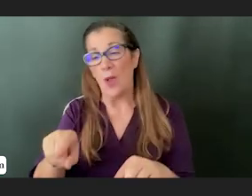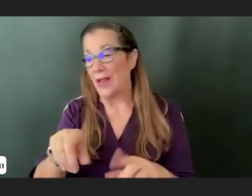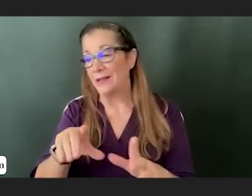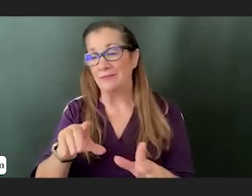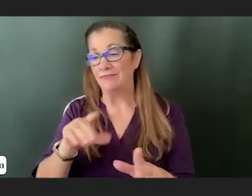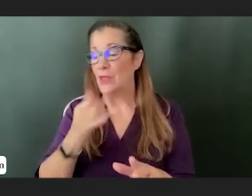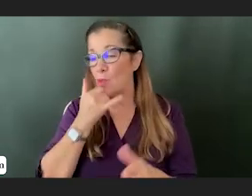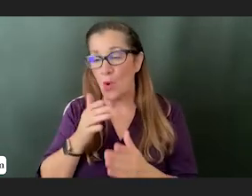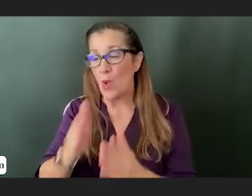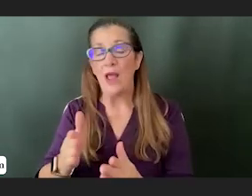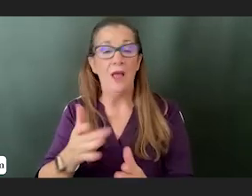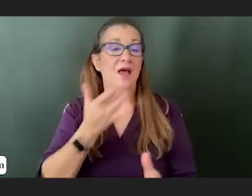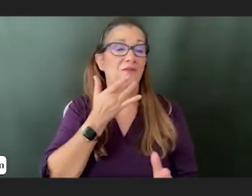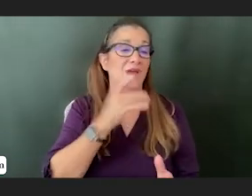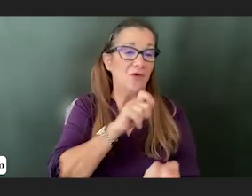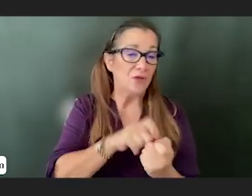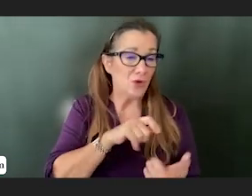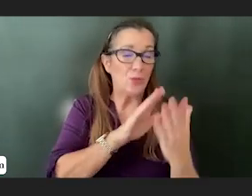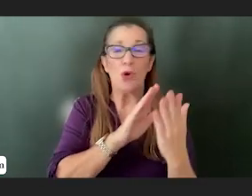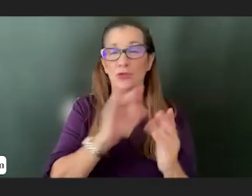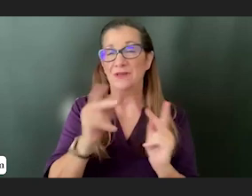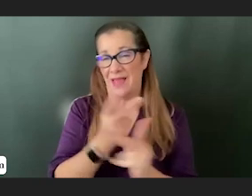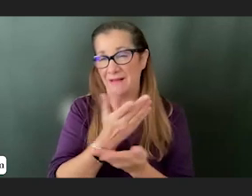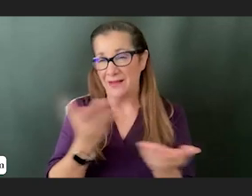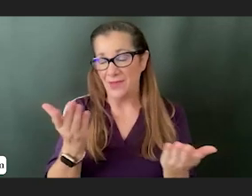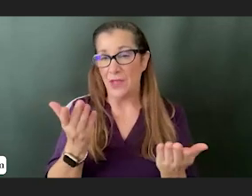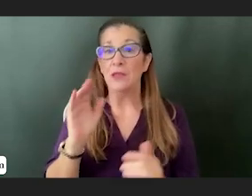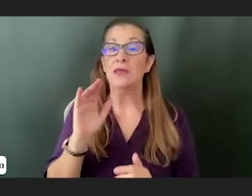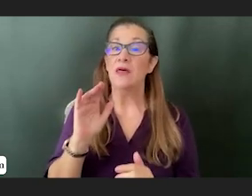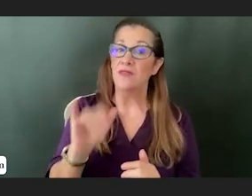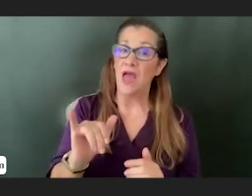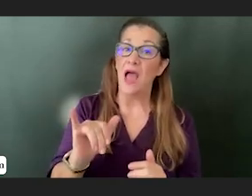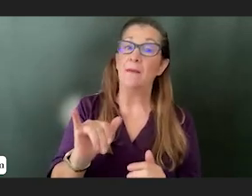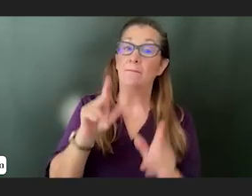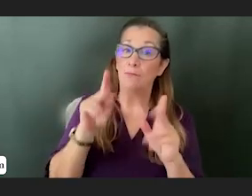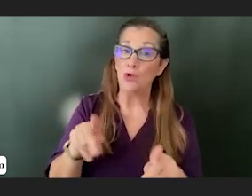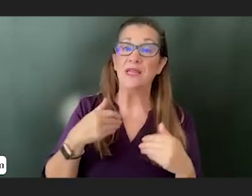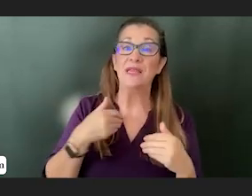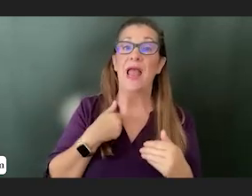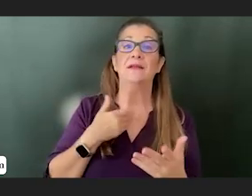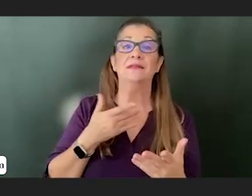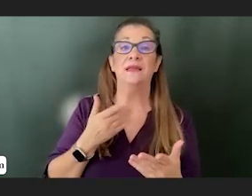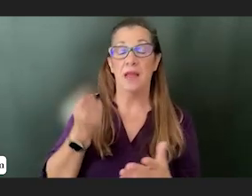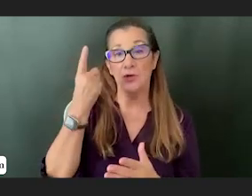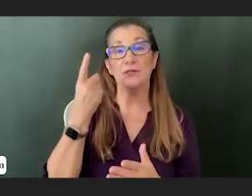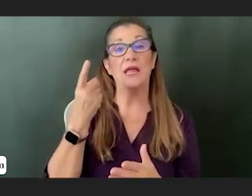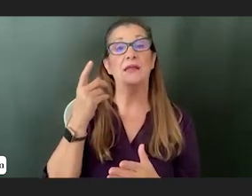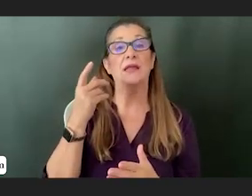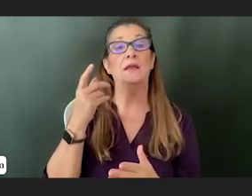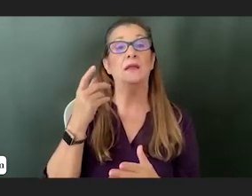Um, favoring certain approaches, things of that nature that that person has a certain understanding of the individual needs.